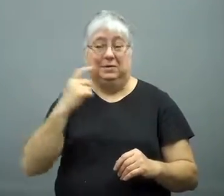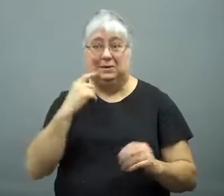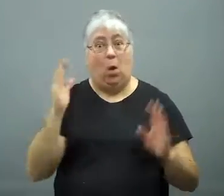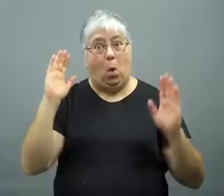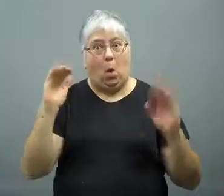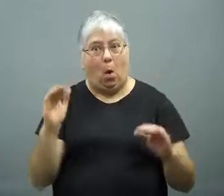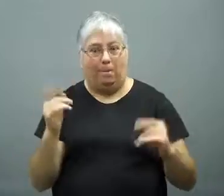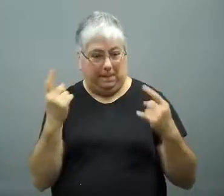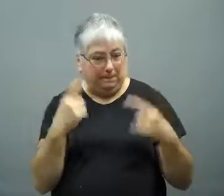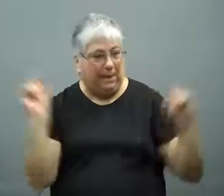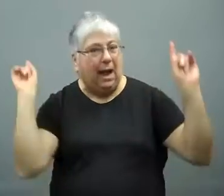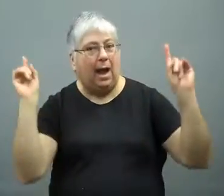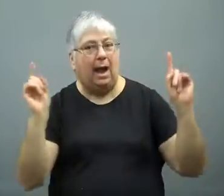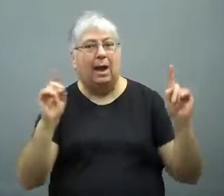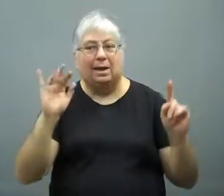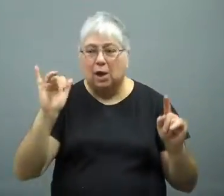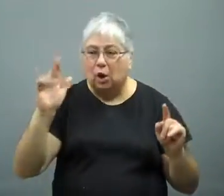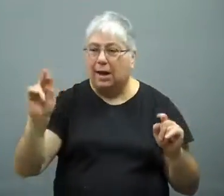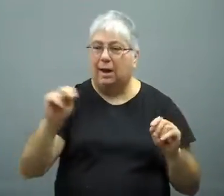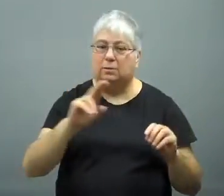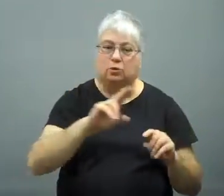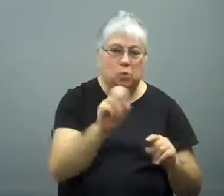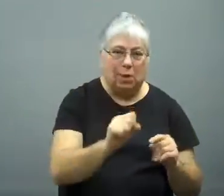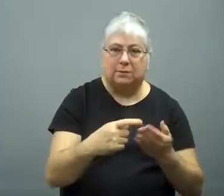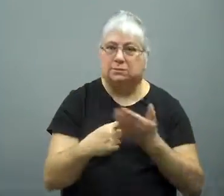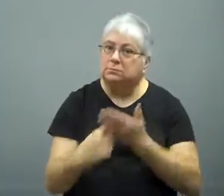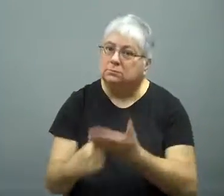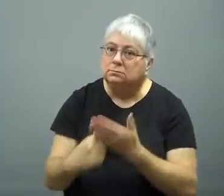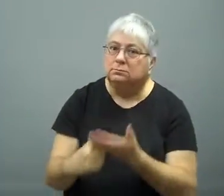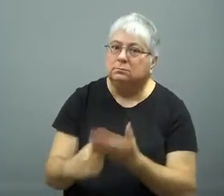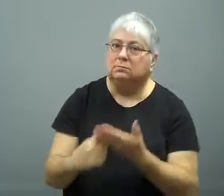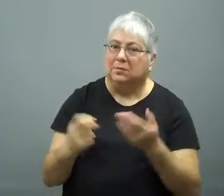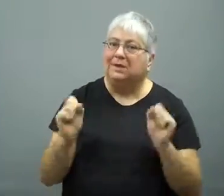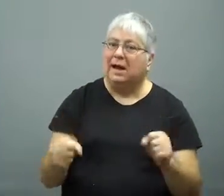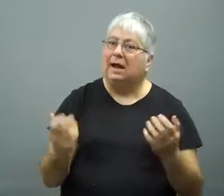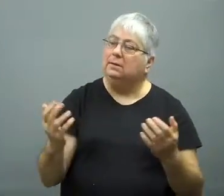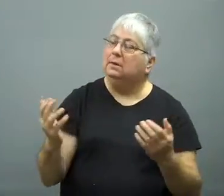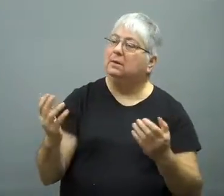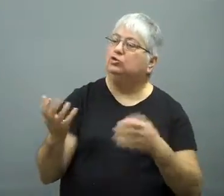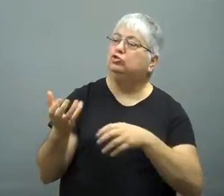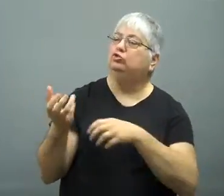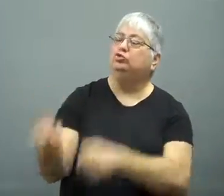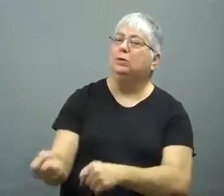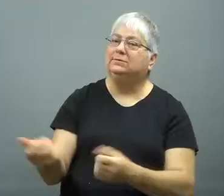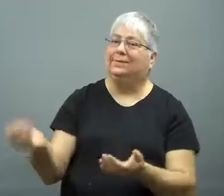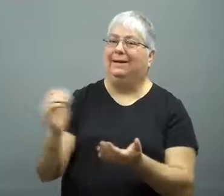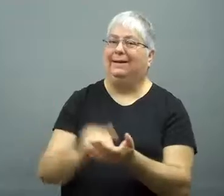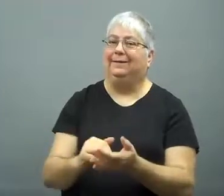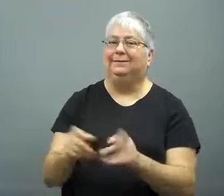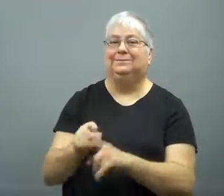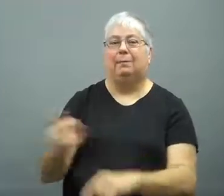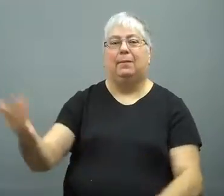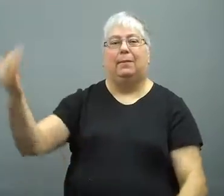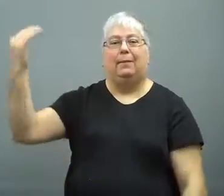said he hoped it would lead to rebuilding trust between the countries.